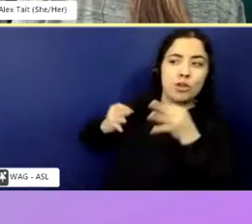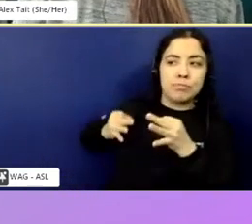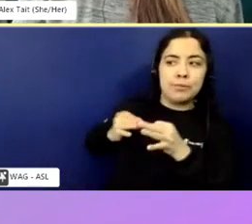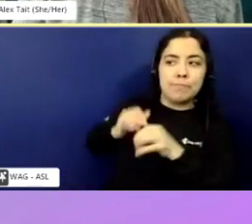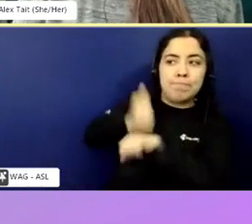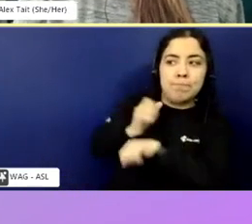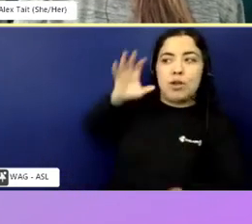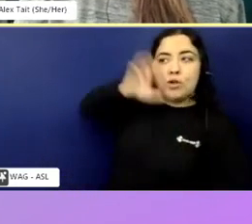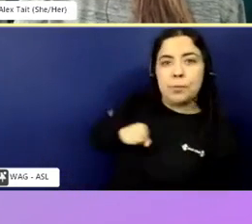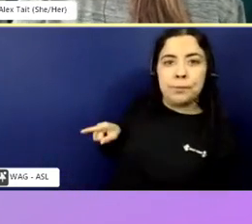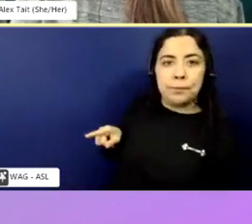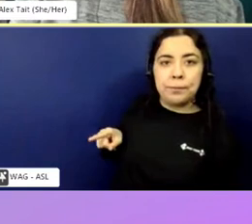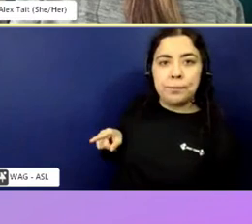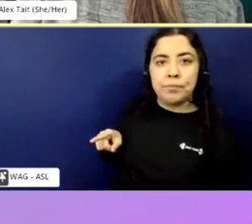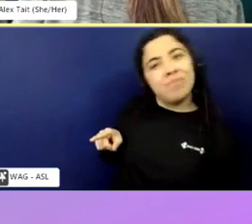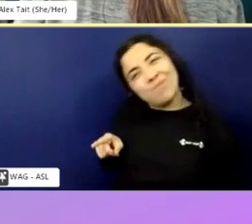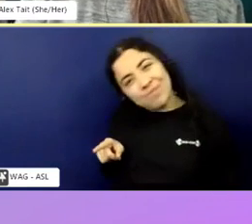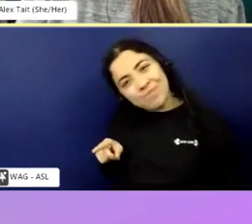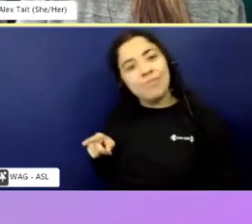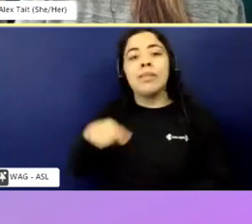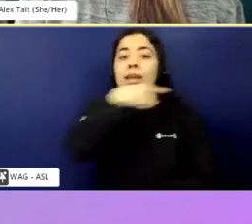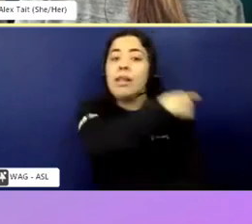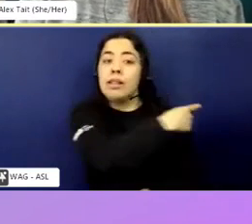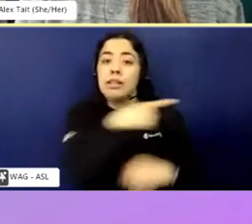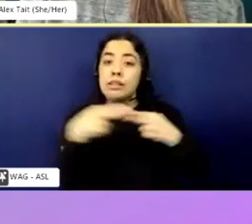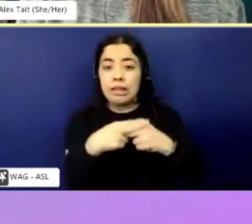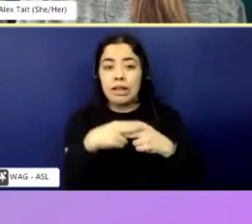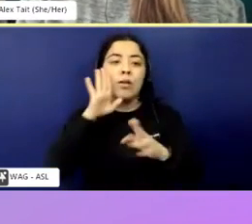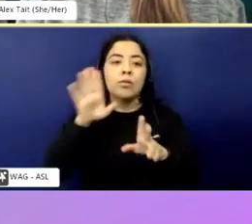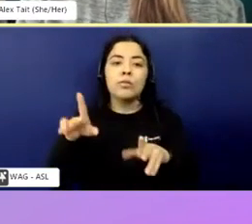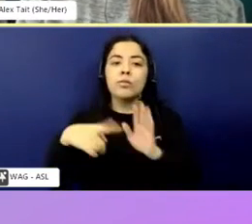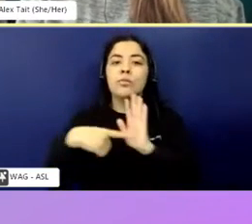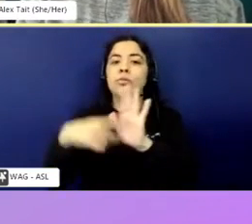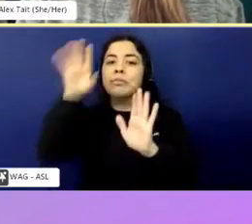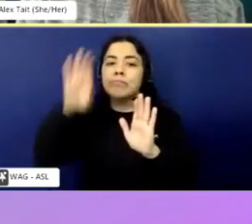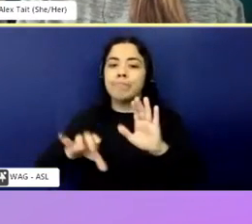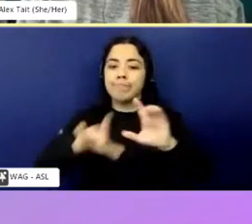equal access to care based on bias.